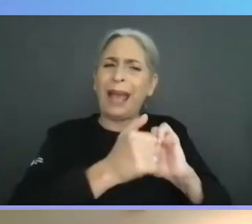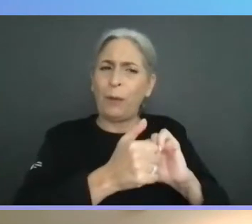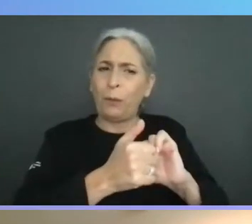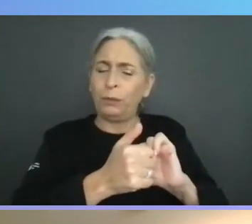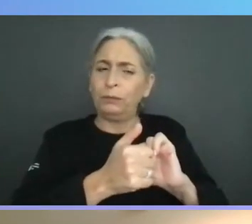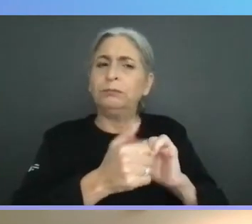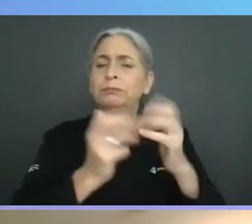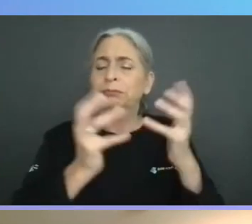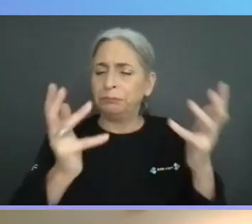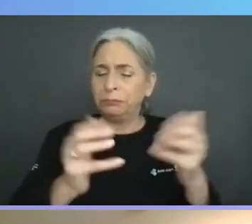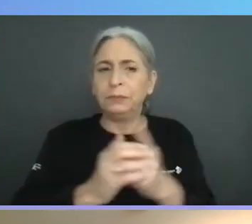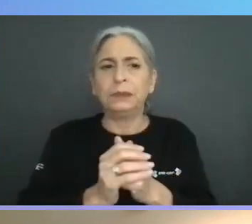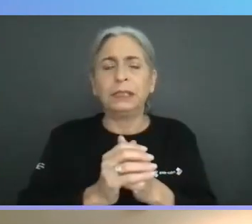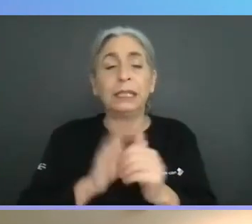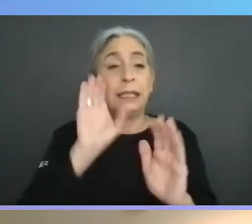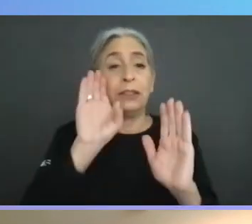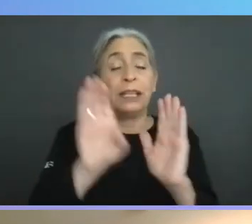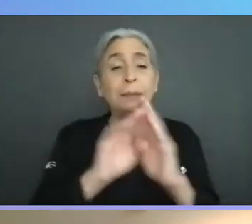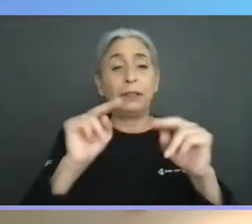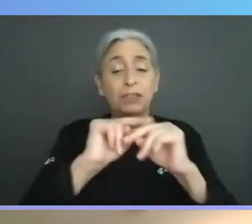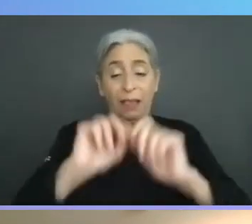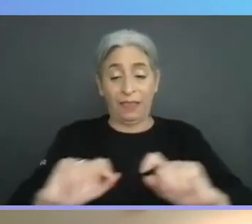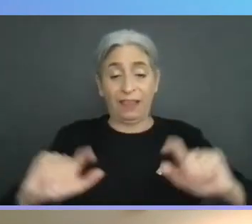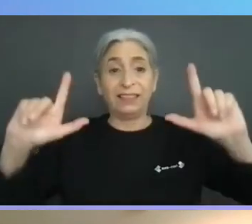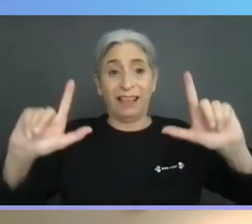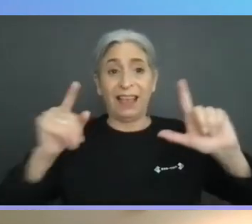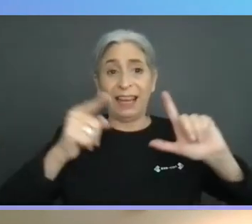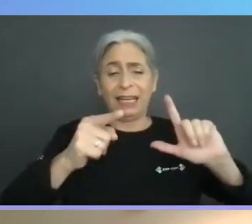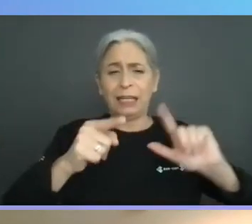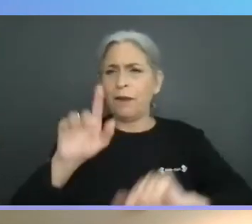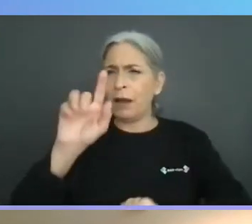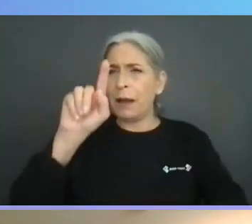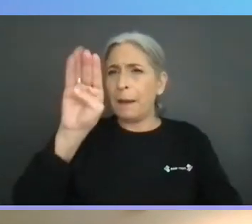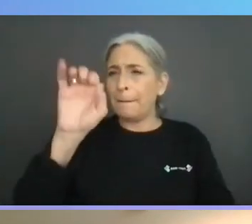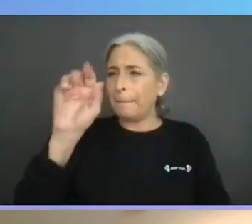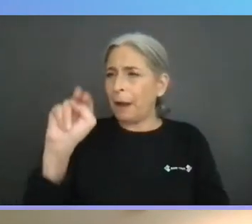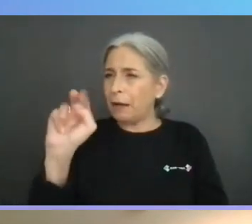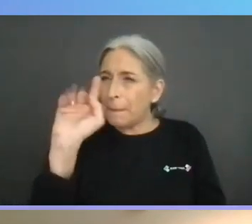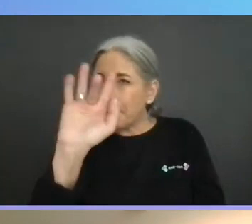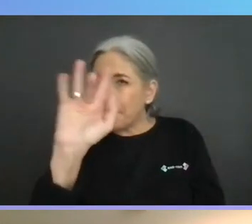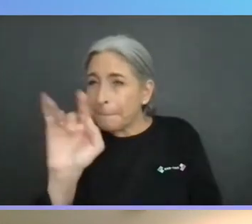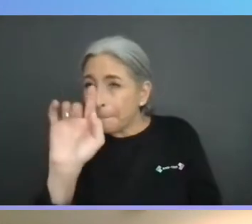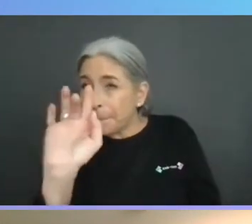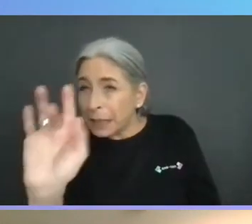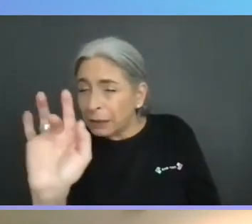image on the slide, uh, of a button and the button has a thin